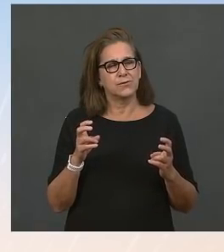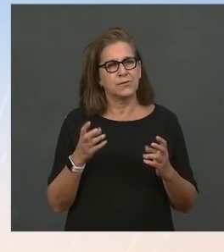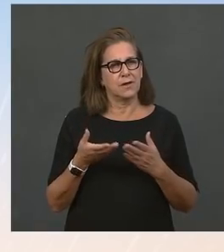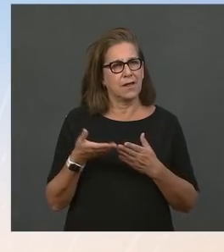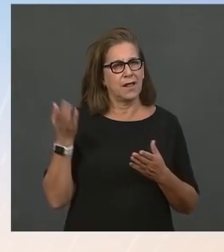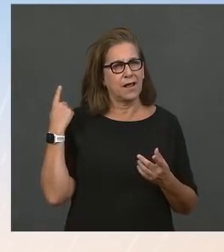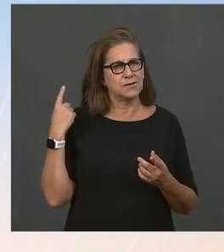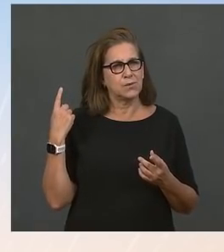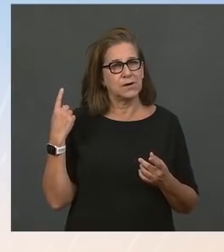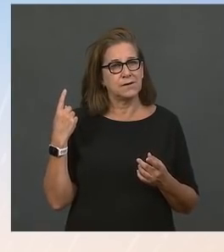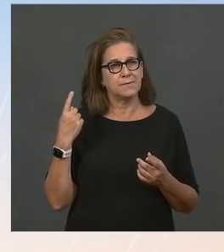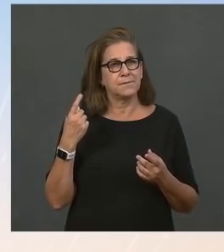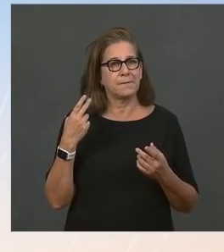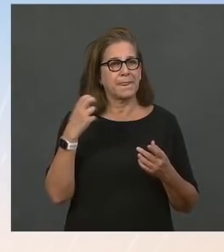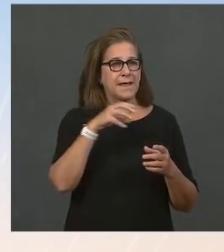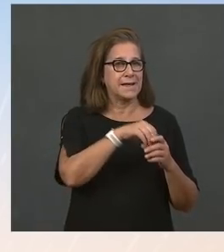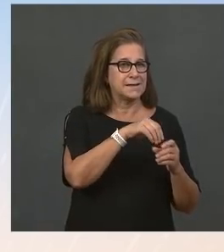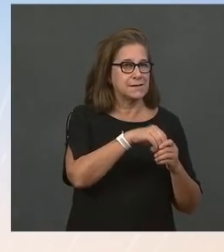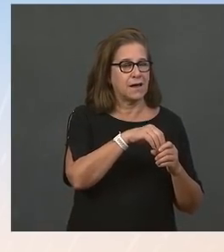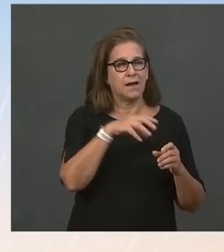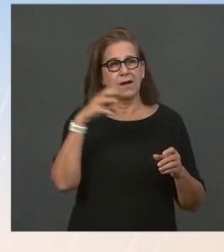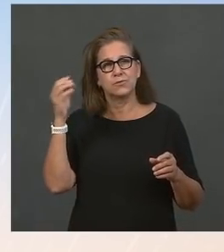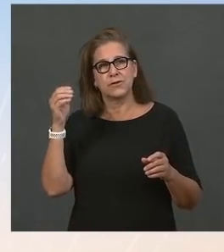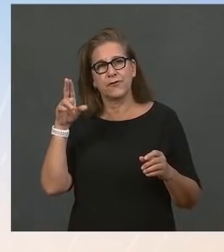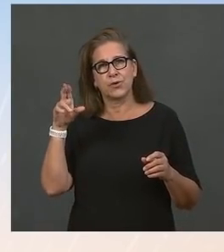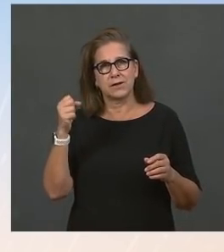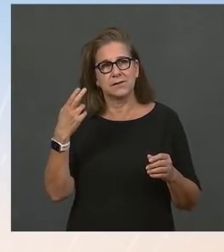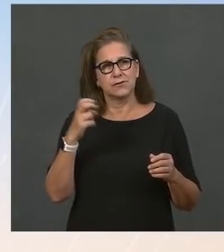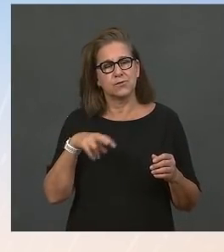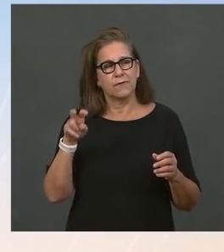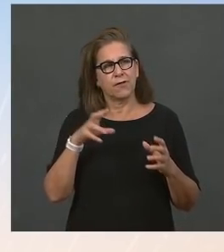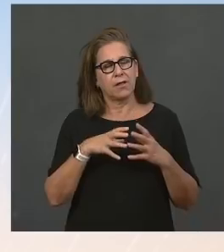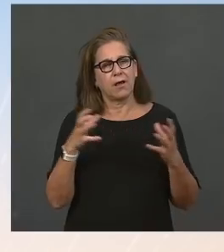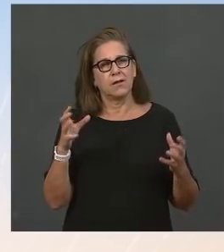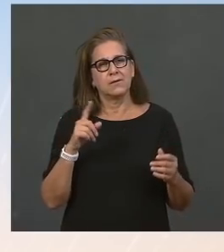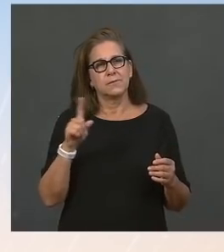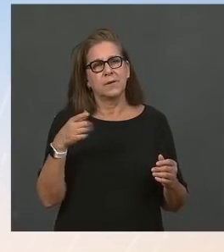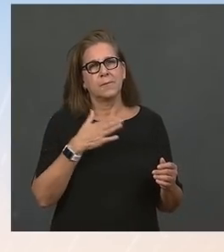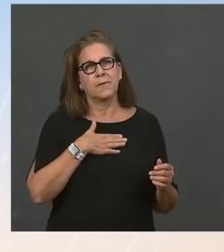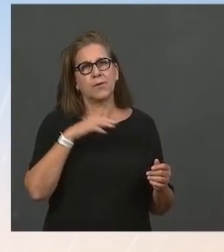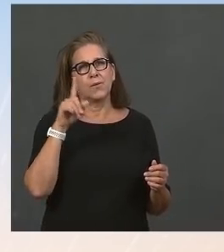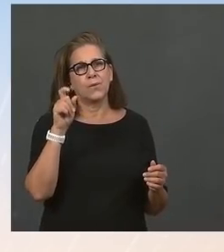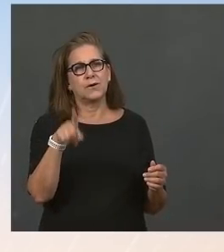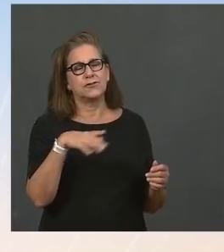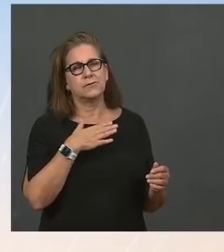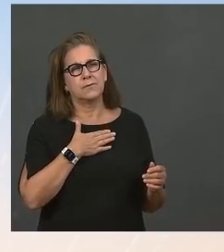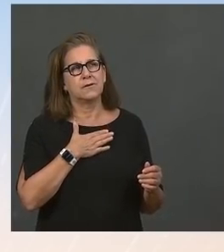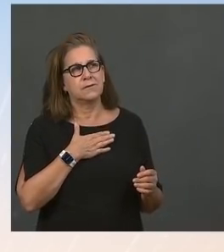My question is whether the time has passed where speeches can be expected